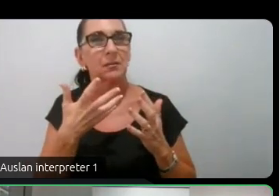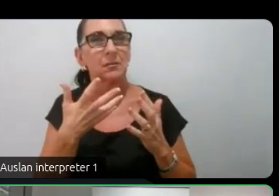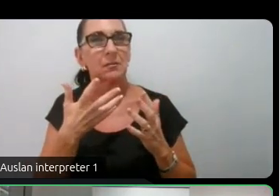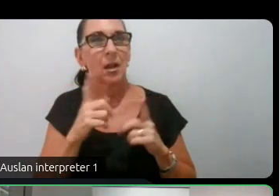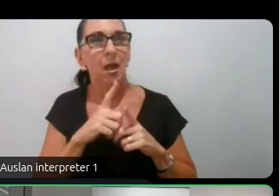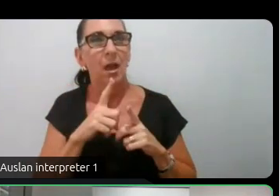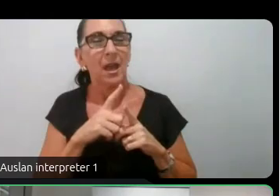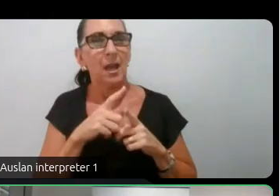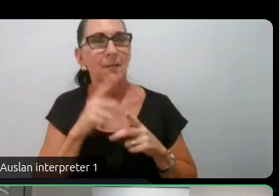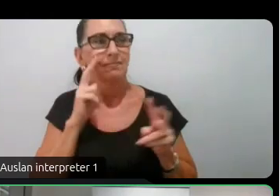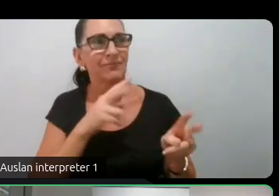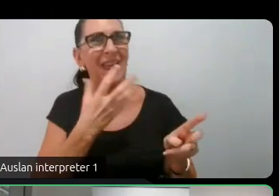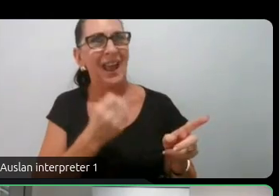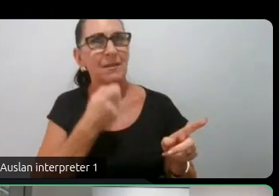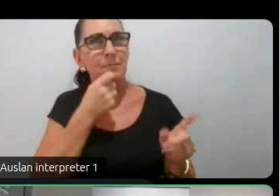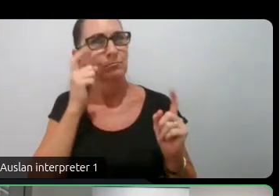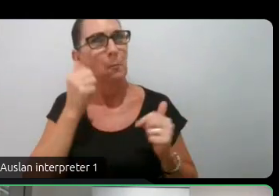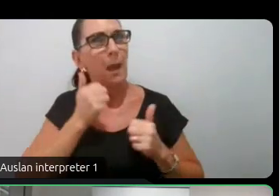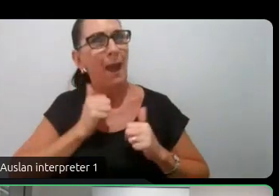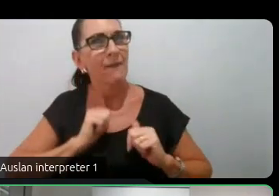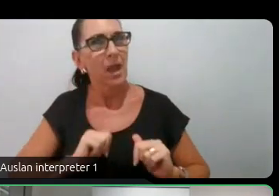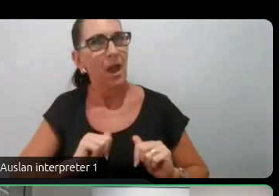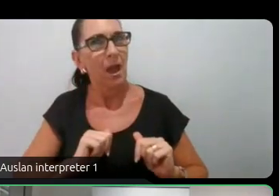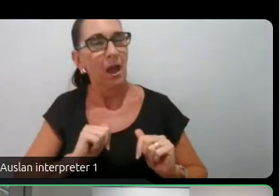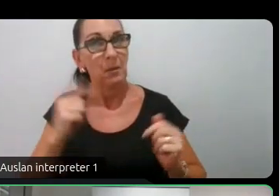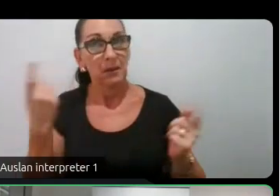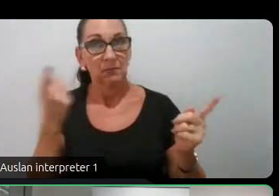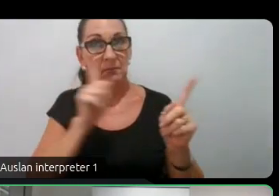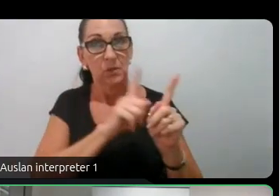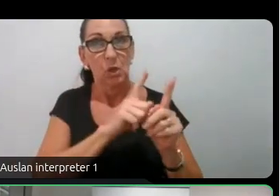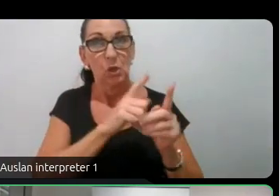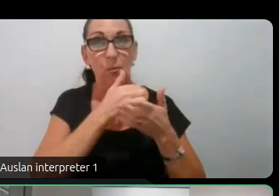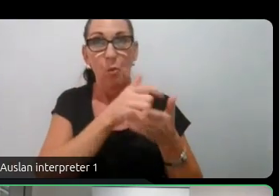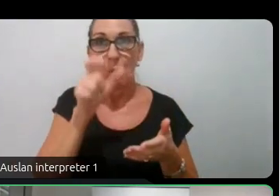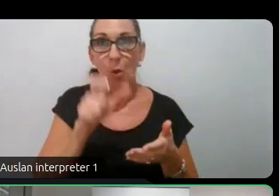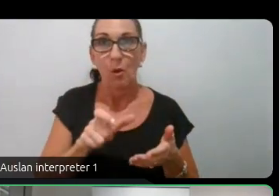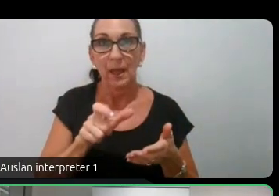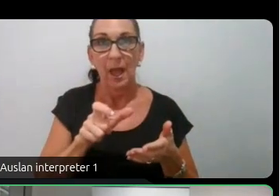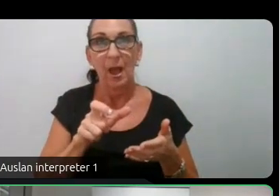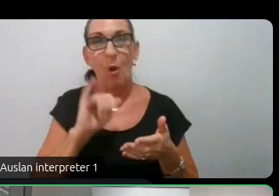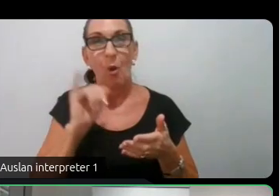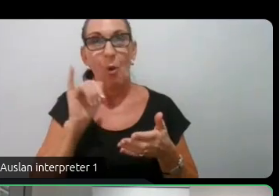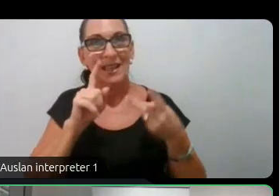concern. Is a support worker or a secondary person in the house necessary to ensure that everyone's